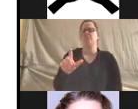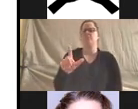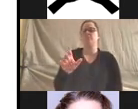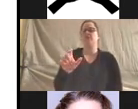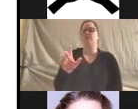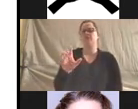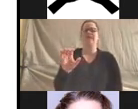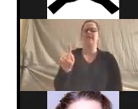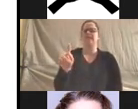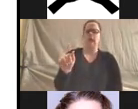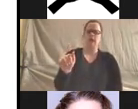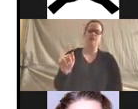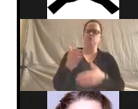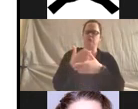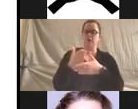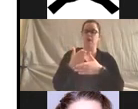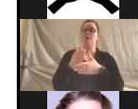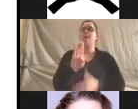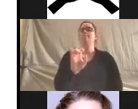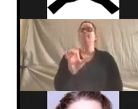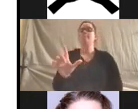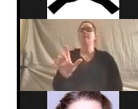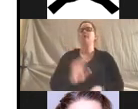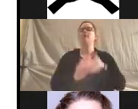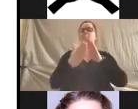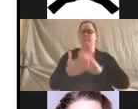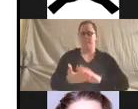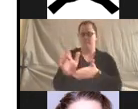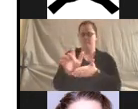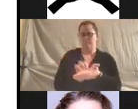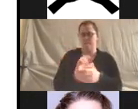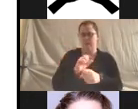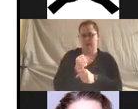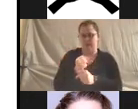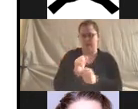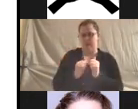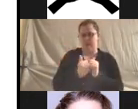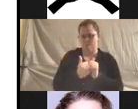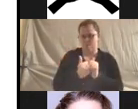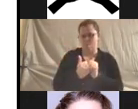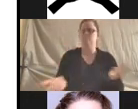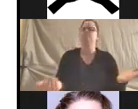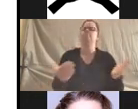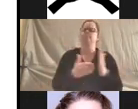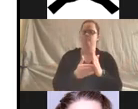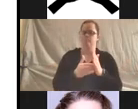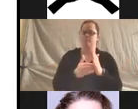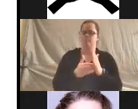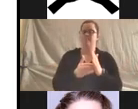how a bill becomes a law, I would repeat again, it's so important to speak from your experience